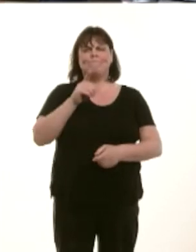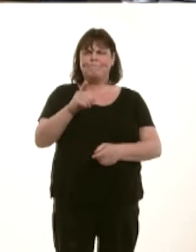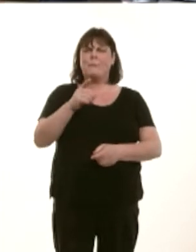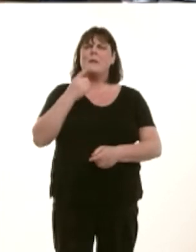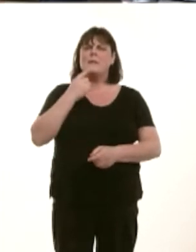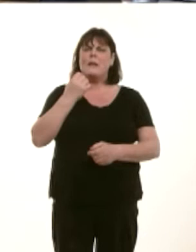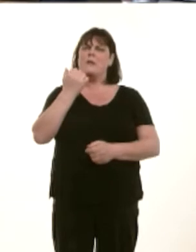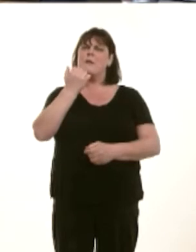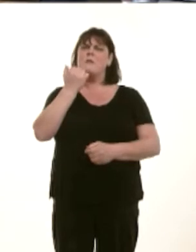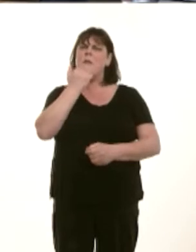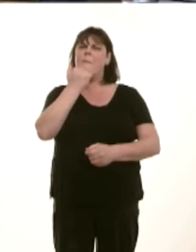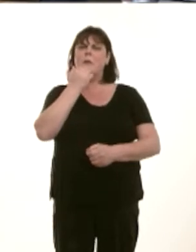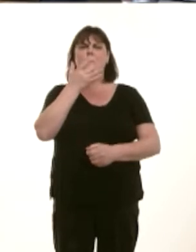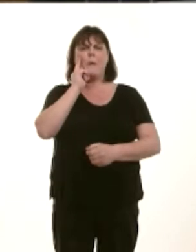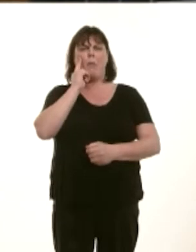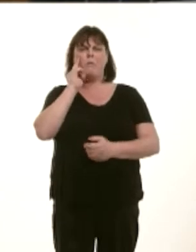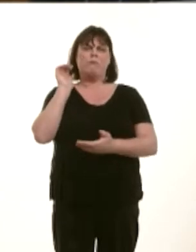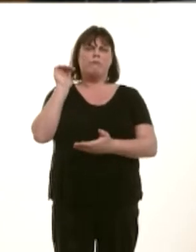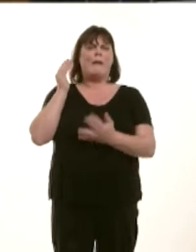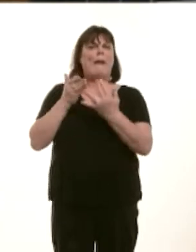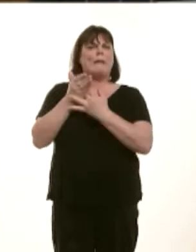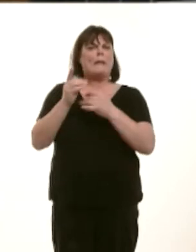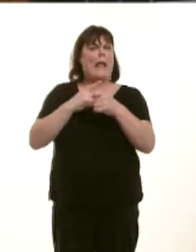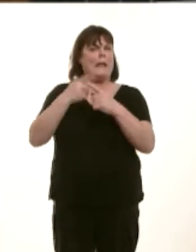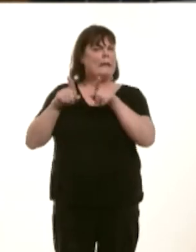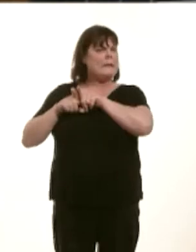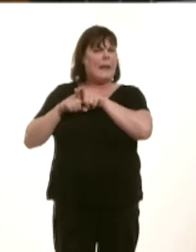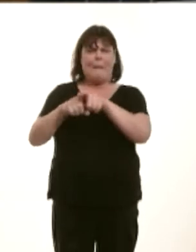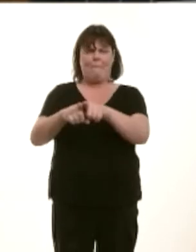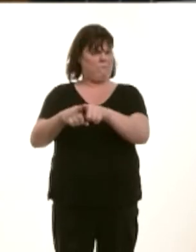into A&E have been stable for some years. We have seen a pressure in the lastówell,